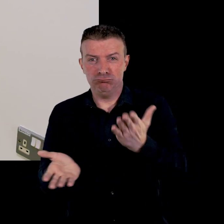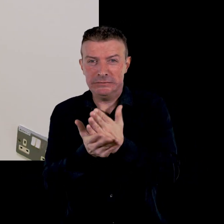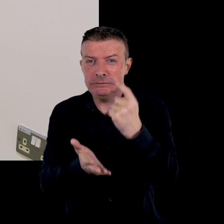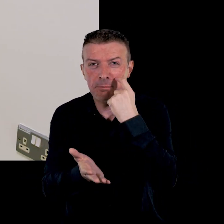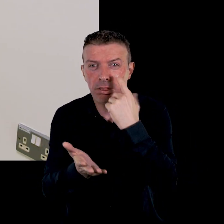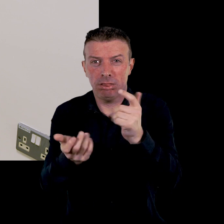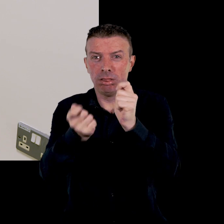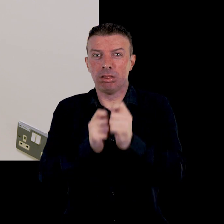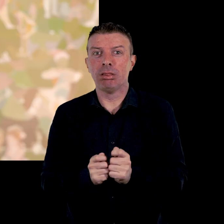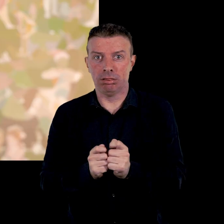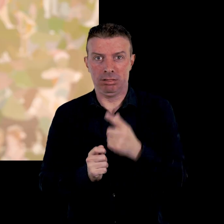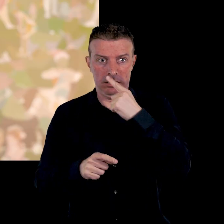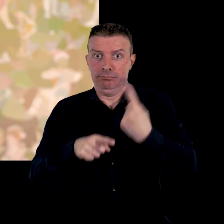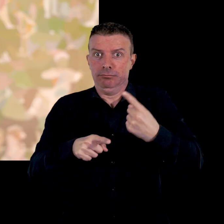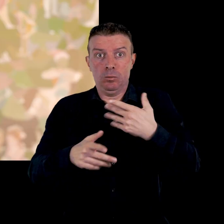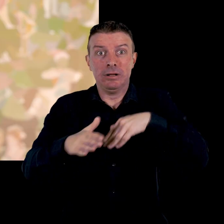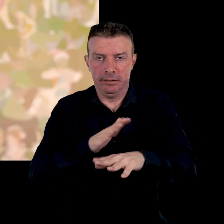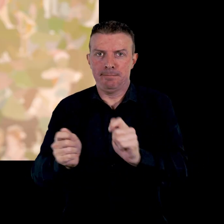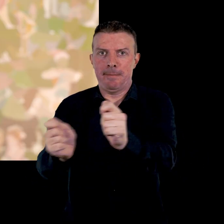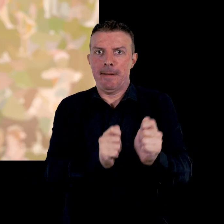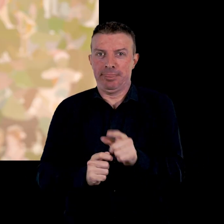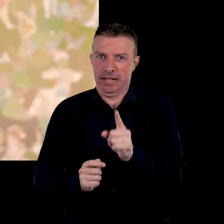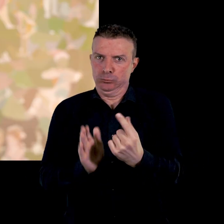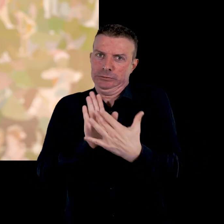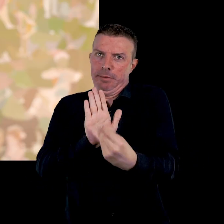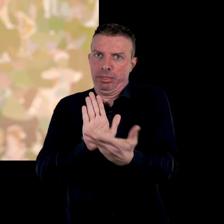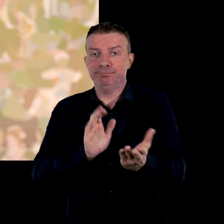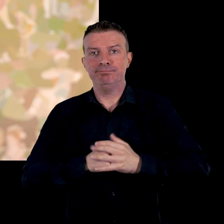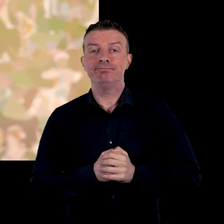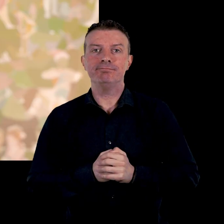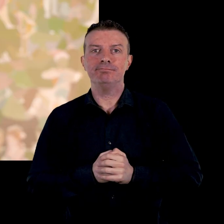So those are just really simple retrofit things that we have done immediately coming into the building.